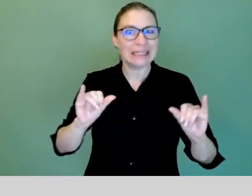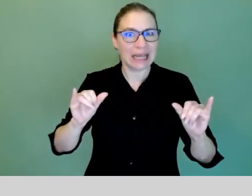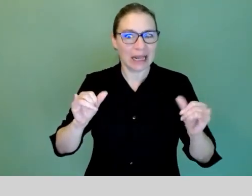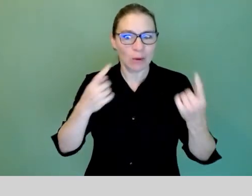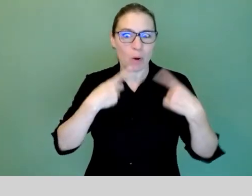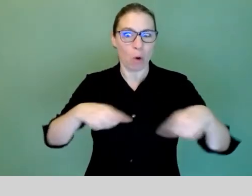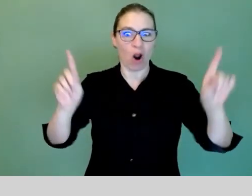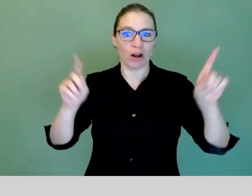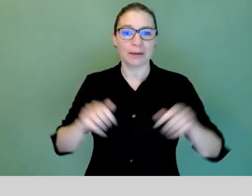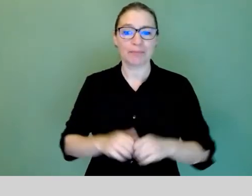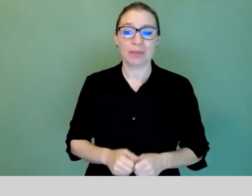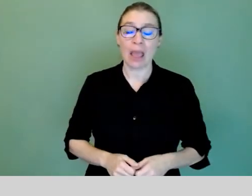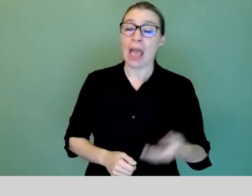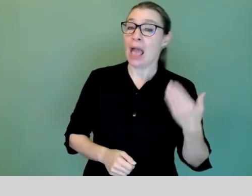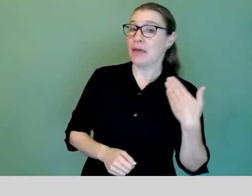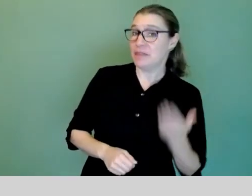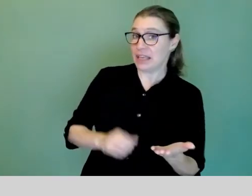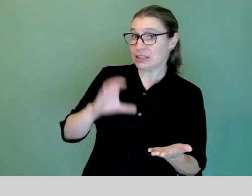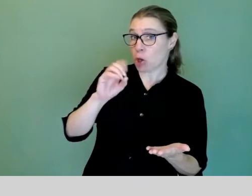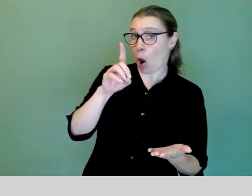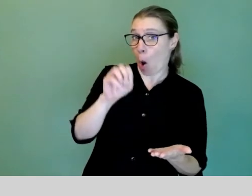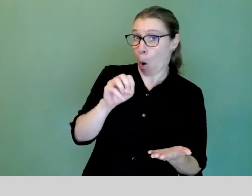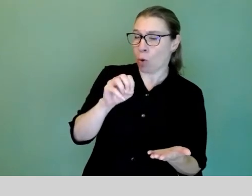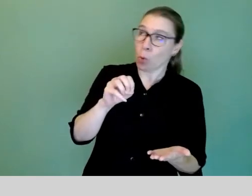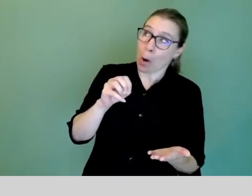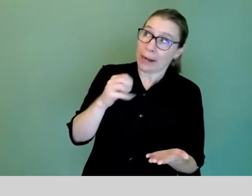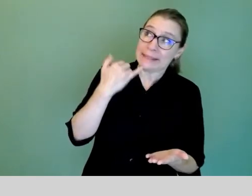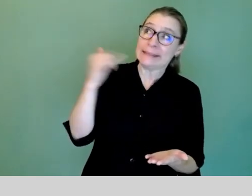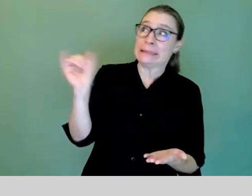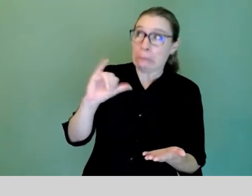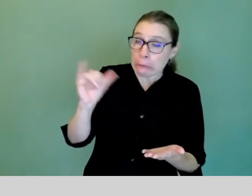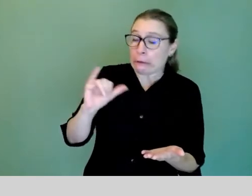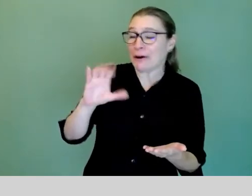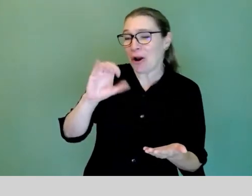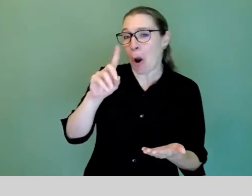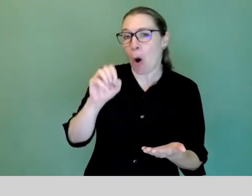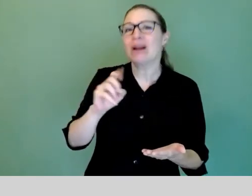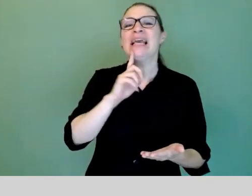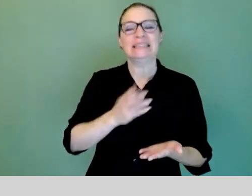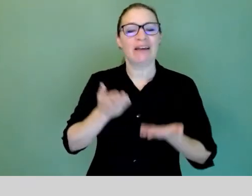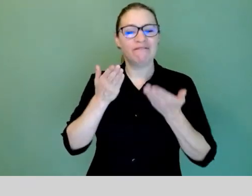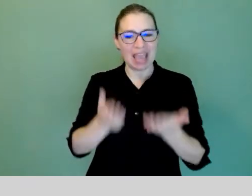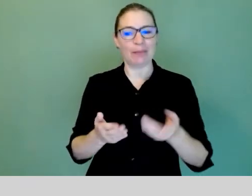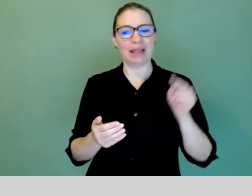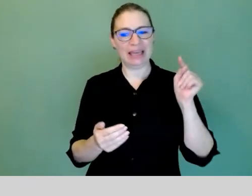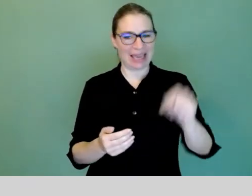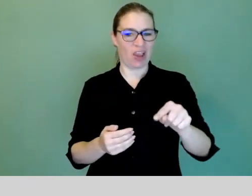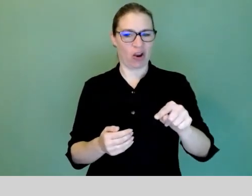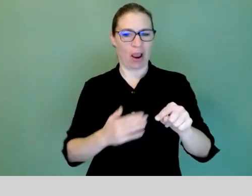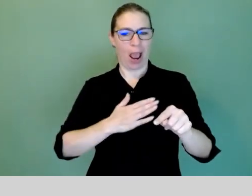This code, or something like it, is also on GitHub in a project I call Stupid Python Tricks.